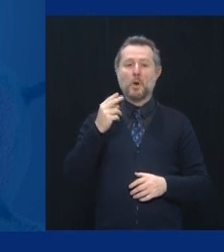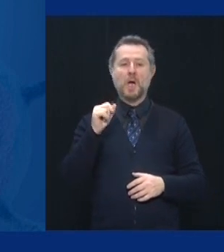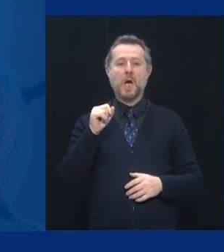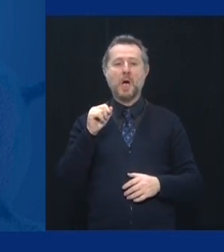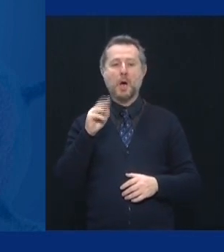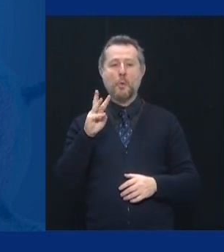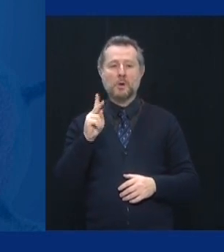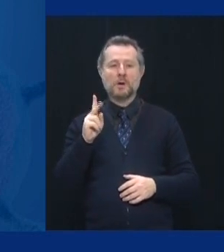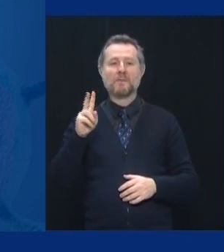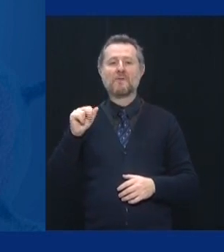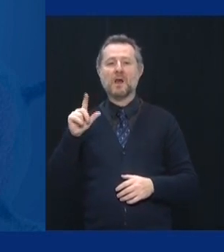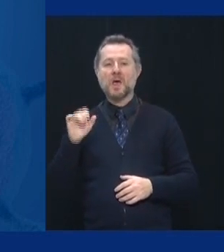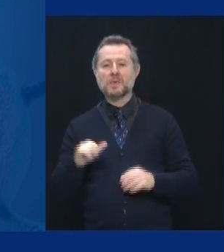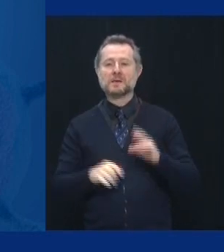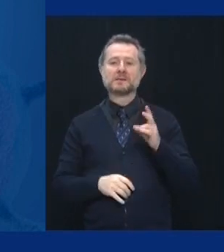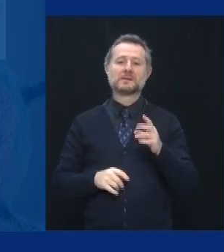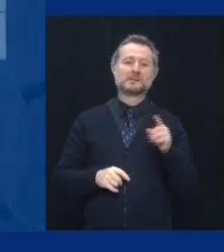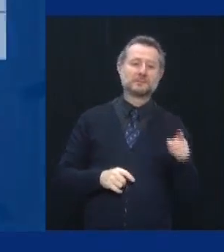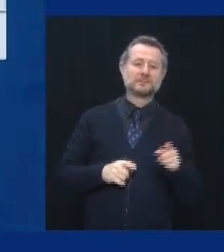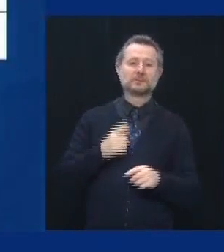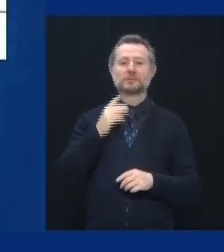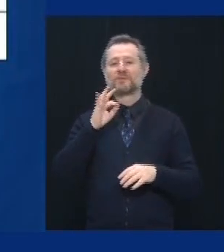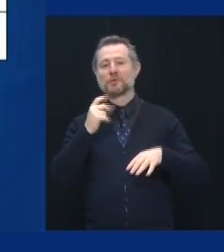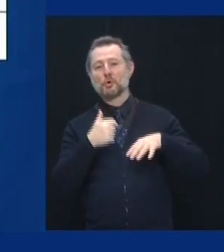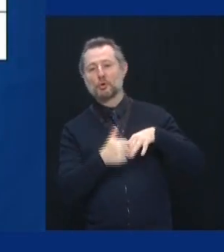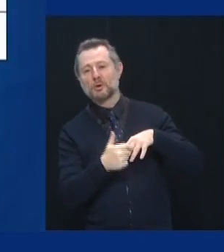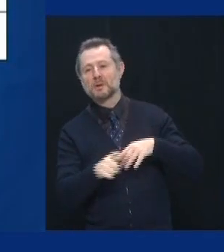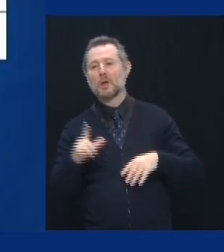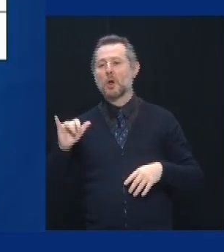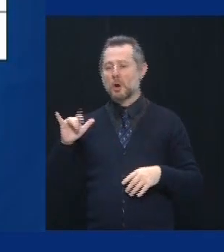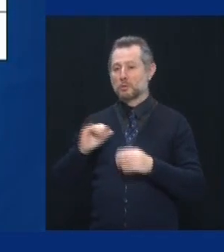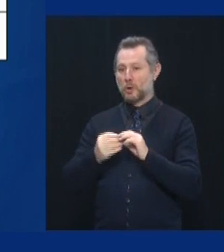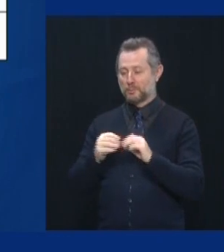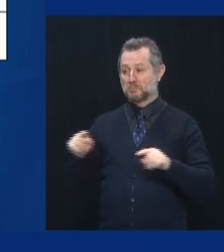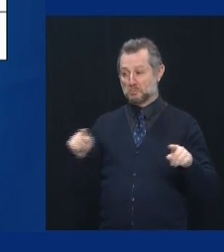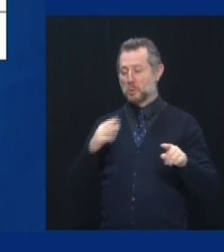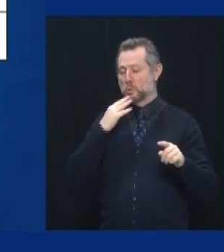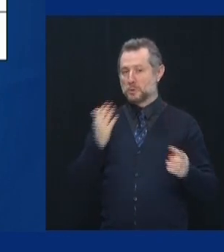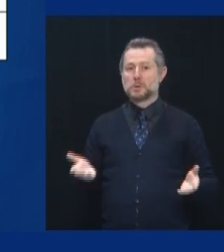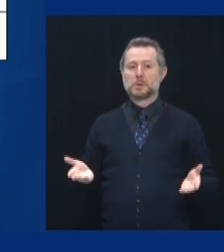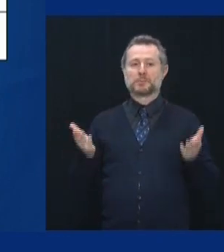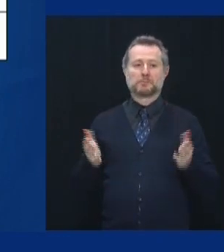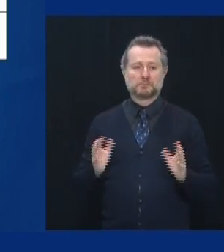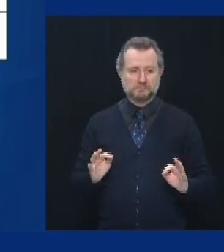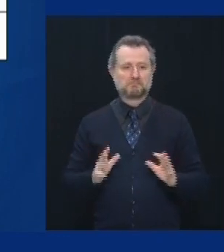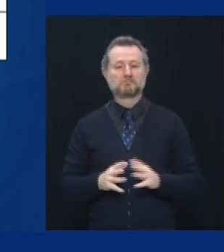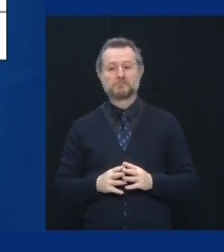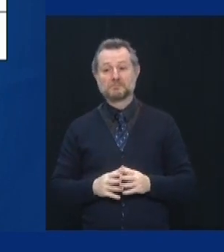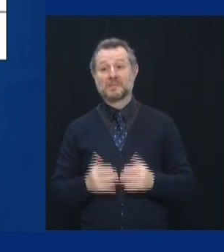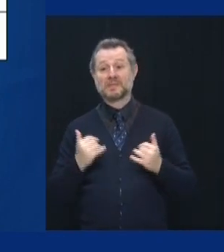SOUTHERN TIER. 81 IN THE NORTH COUNTRY. AND GOOD NEWS, MOHAWK VALLEY, LONG ISLAND, FINGER LAKES,